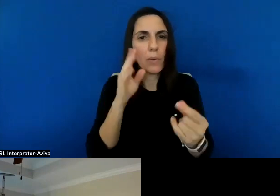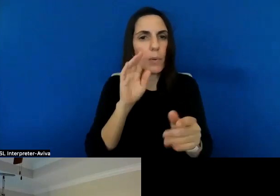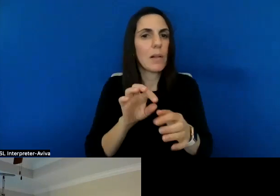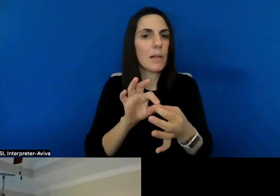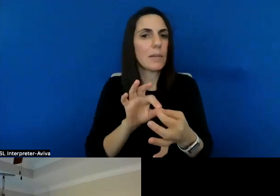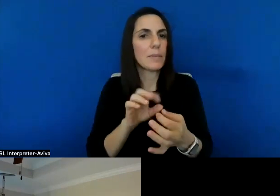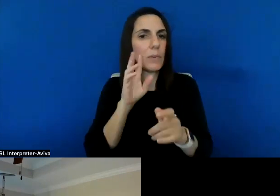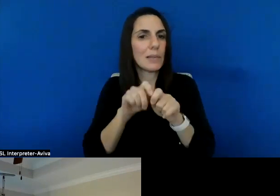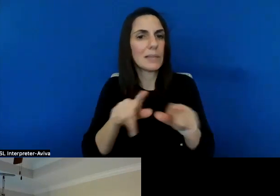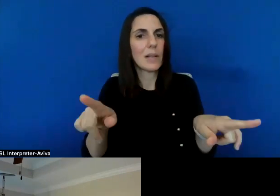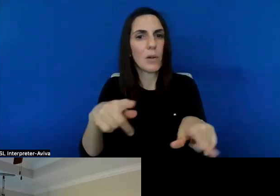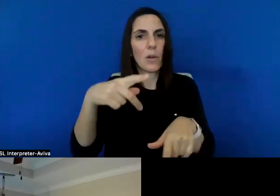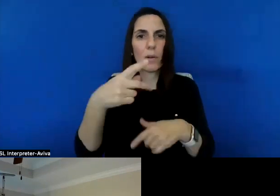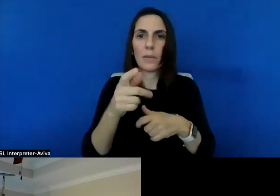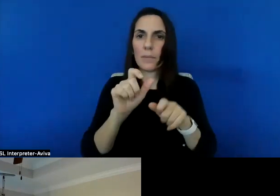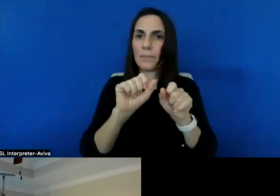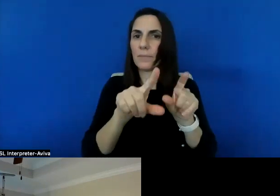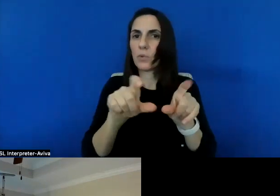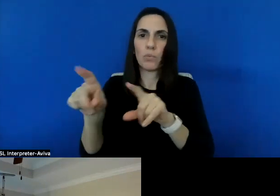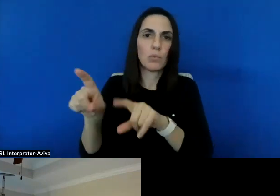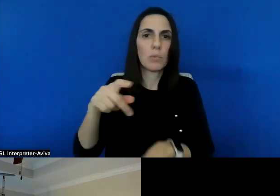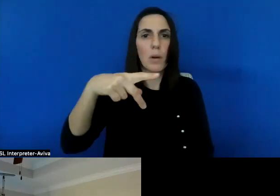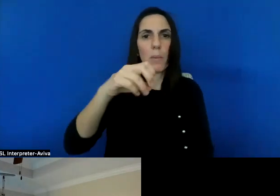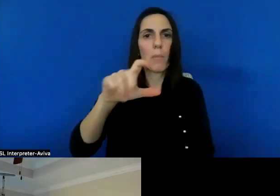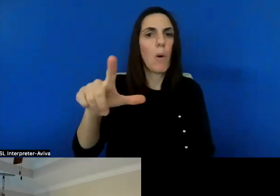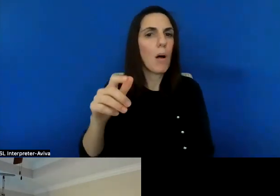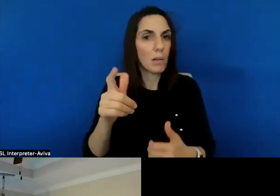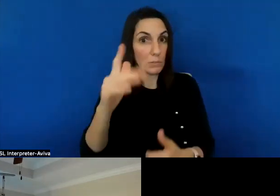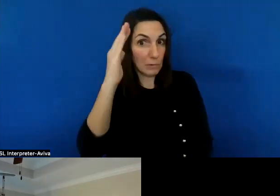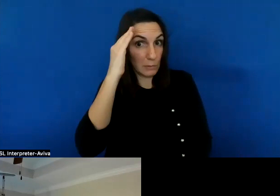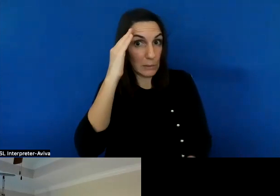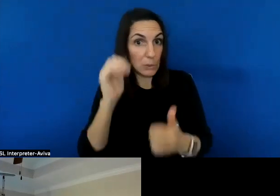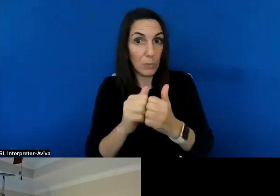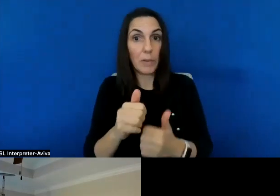11:06:15 On, how familiar are you with able, unite.